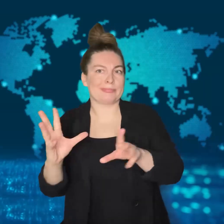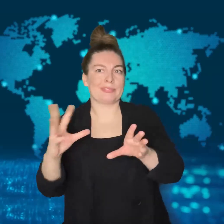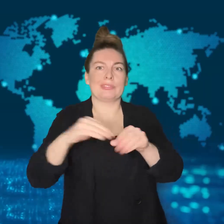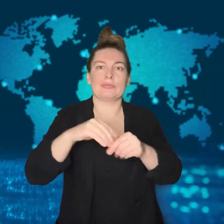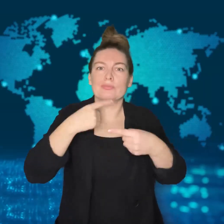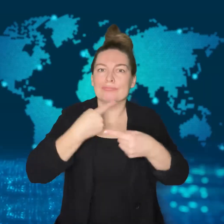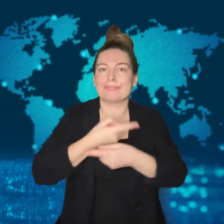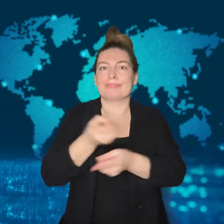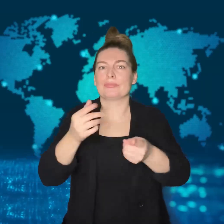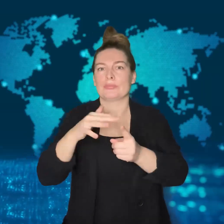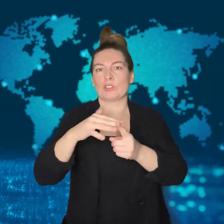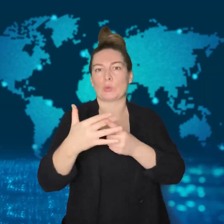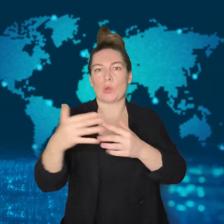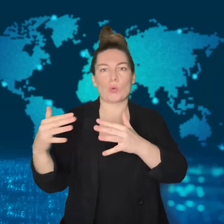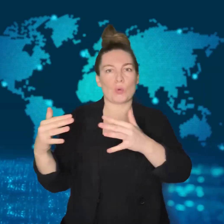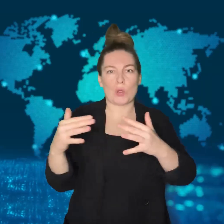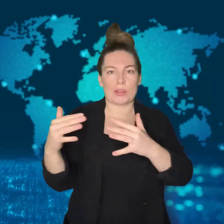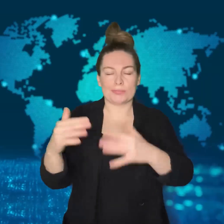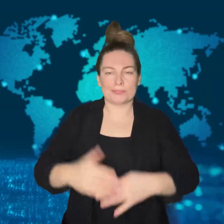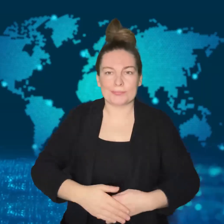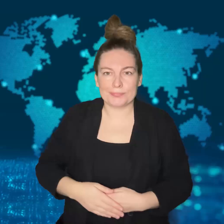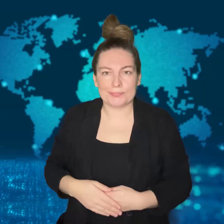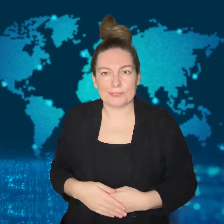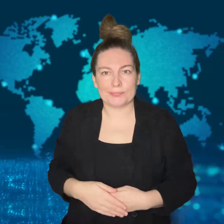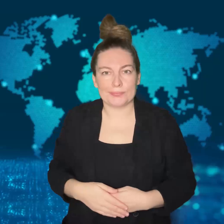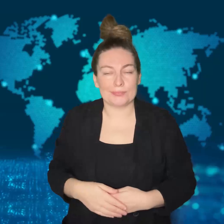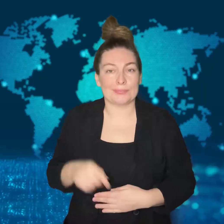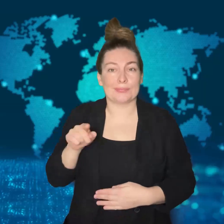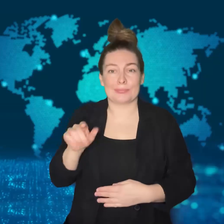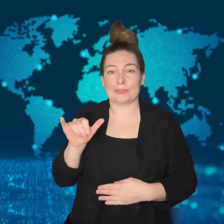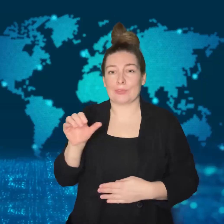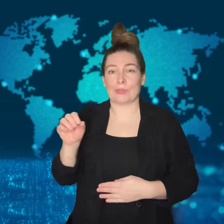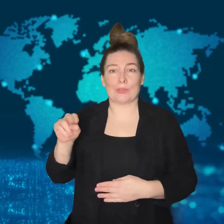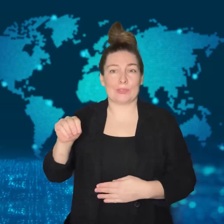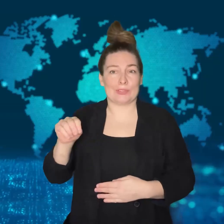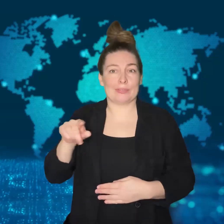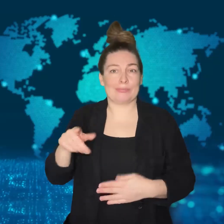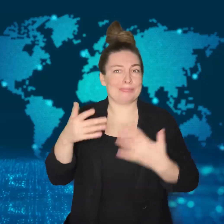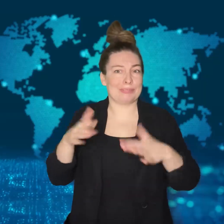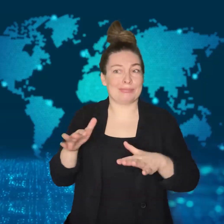Since that time, he has struggled with liberal rivals who